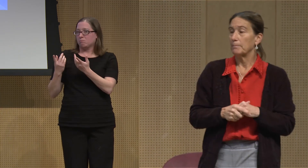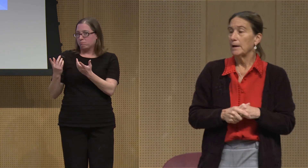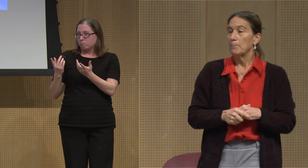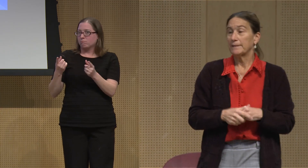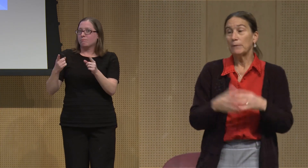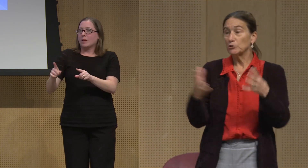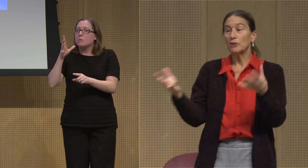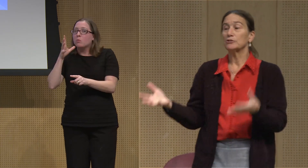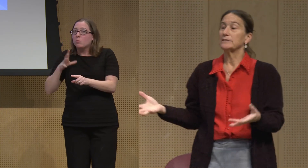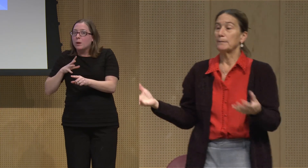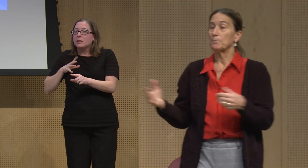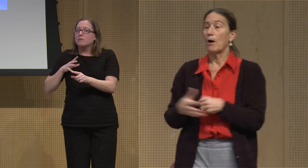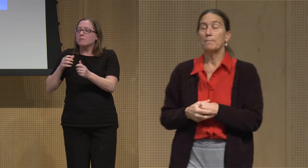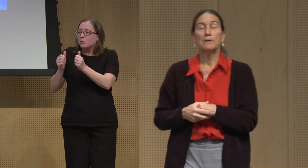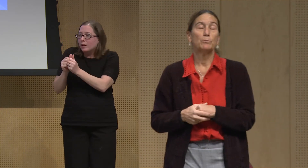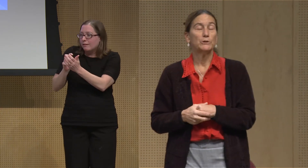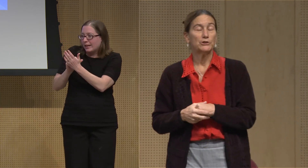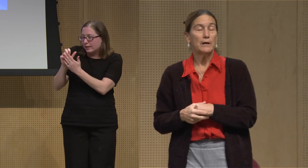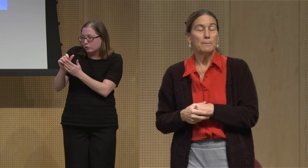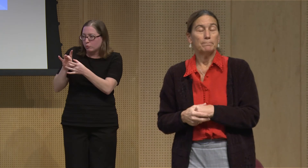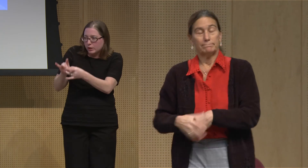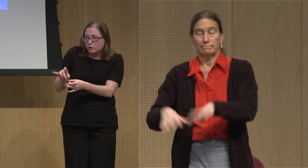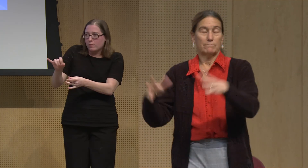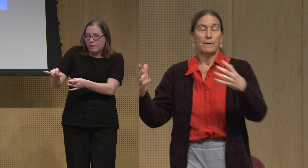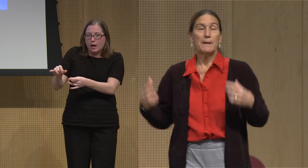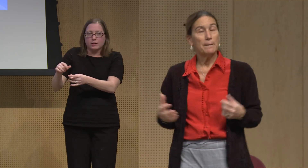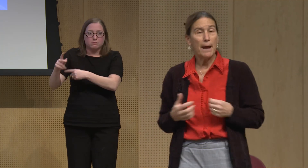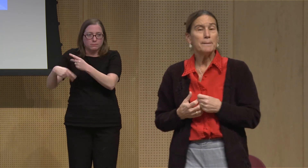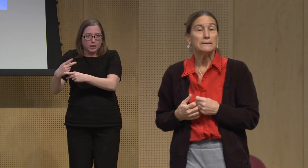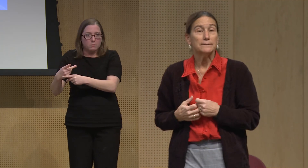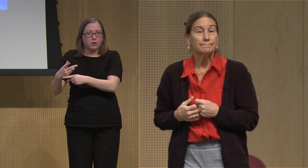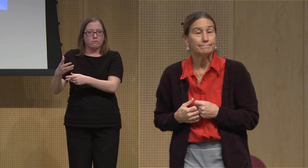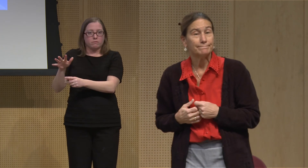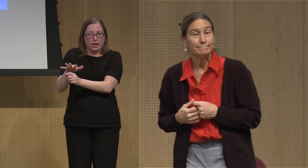BUT THAT WAS ALSO THE SAME DEPARTMENT IN WHICH WOMEN HAD BABIES.